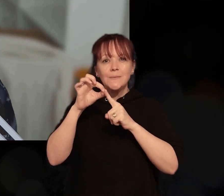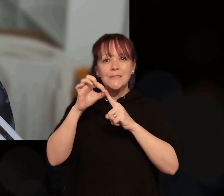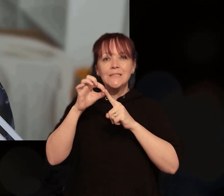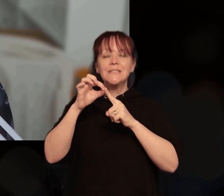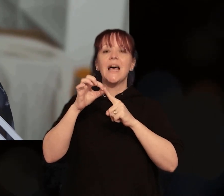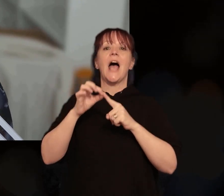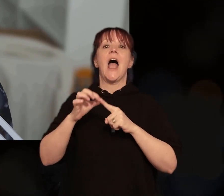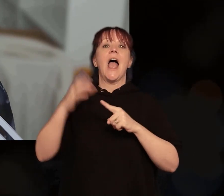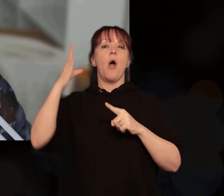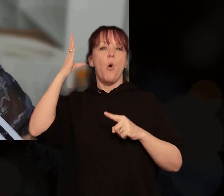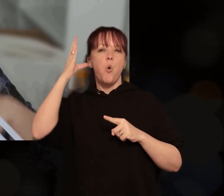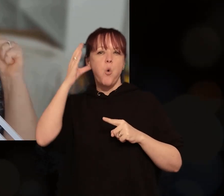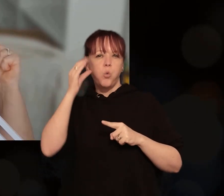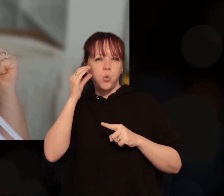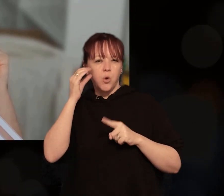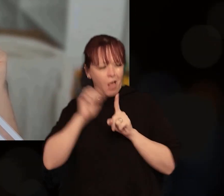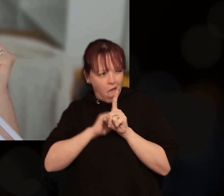Greatest Accessibility Innovation is...